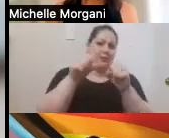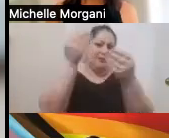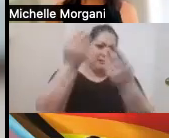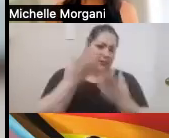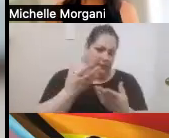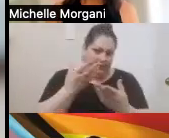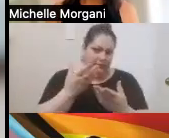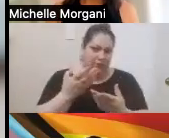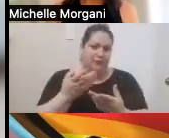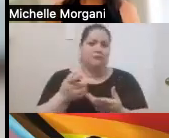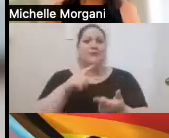Great.